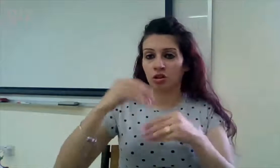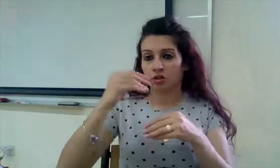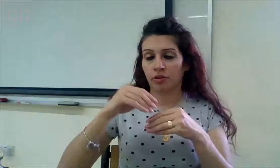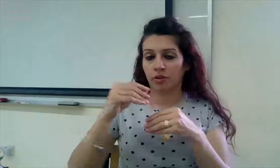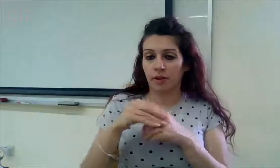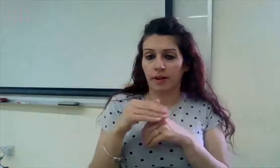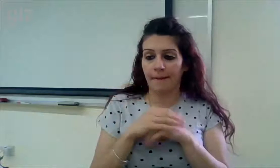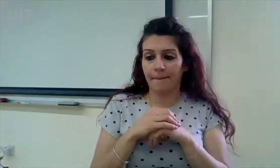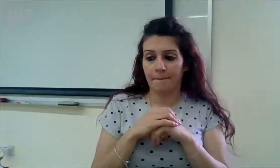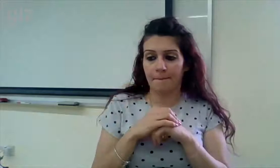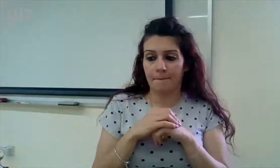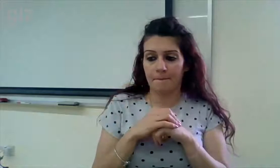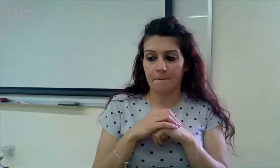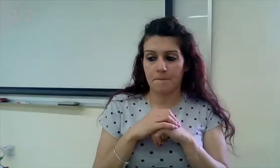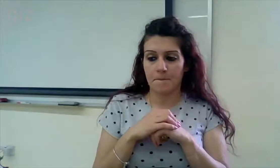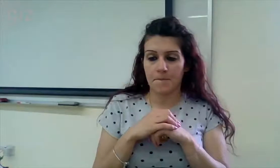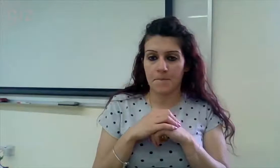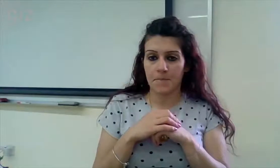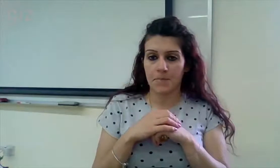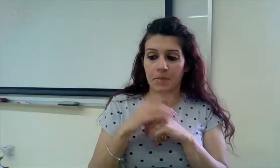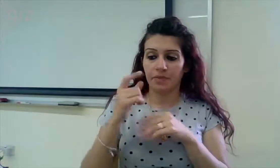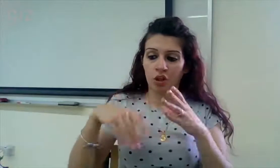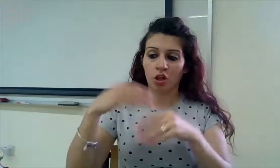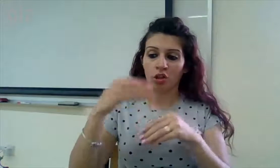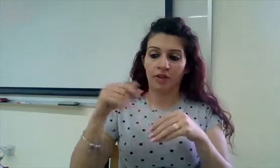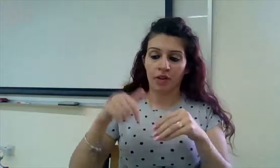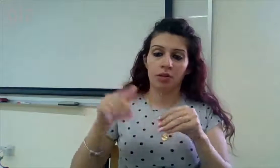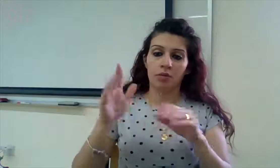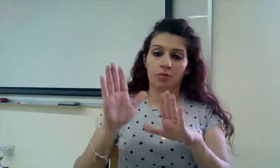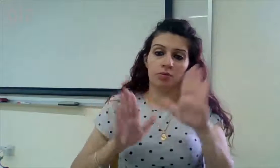English and Arabic in a in a few minutes